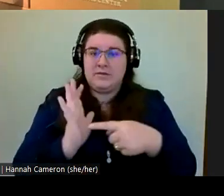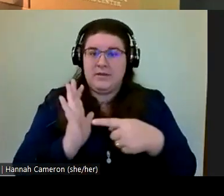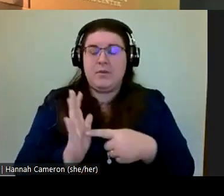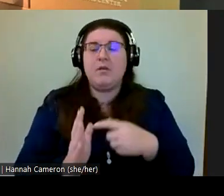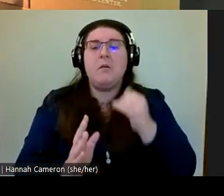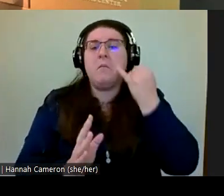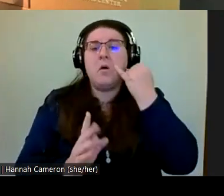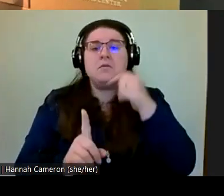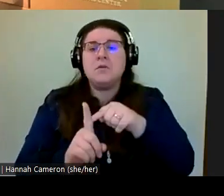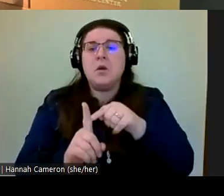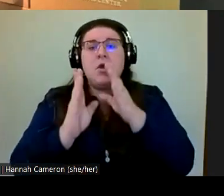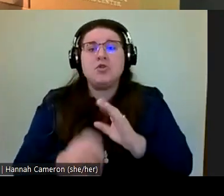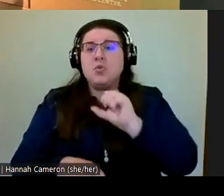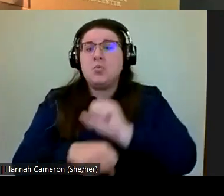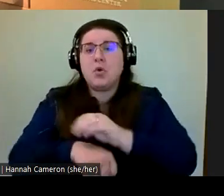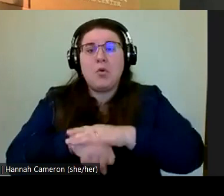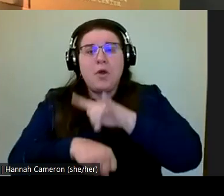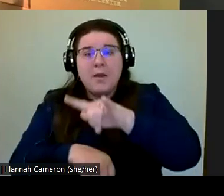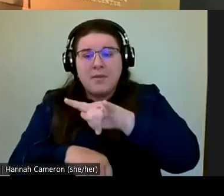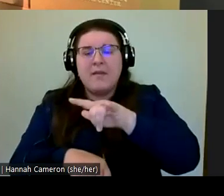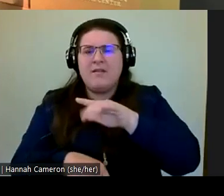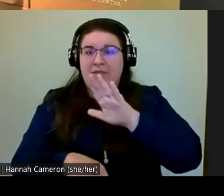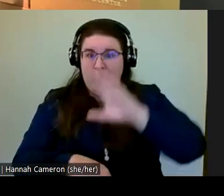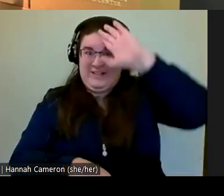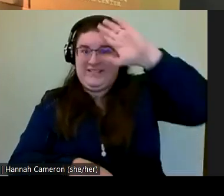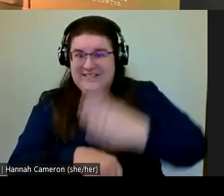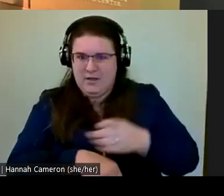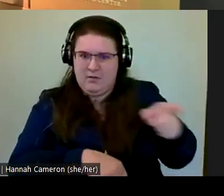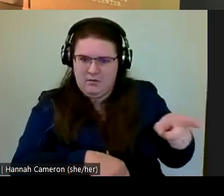uh so employers have gotten very aware of this our governments know this you know for the government